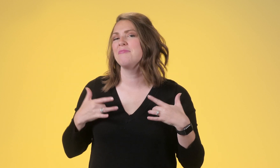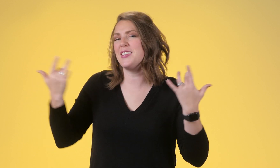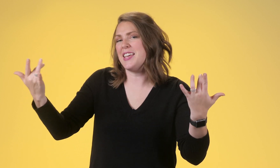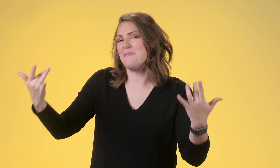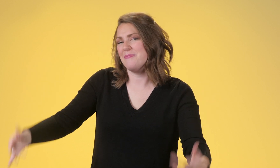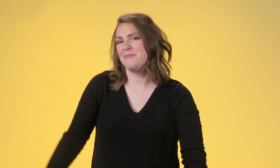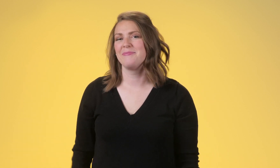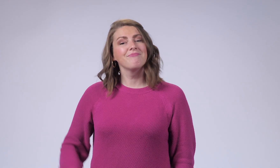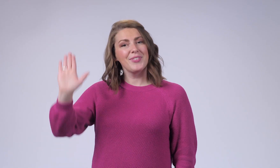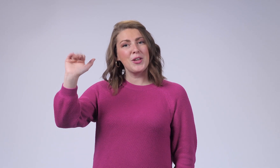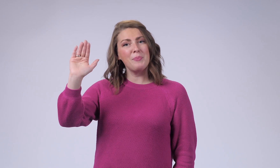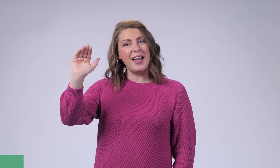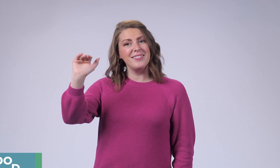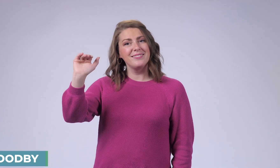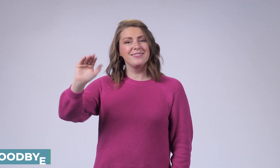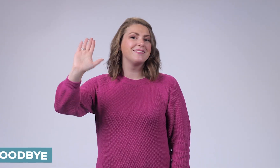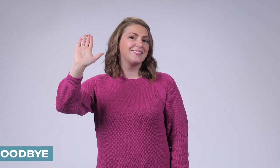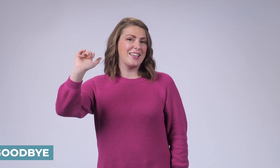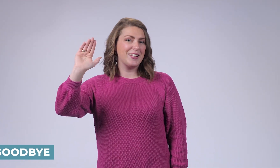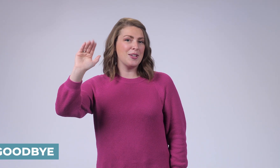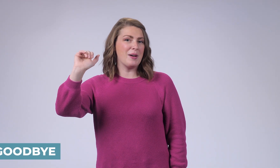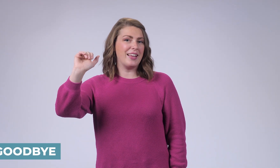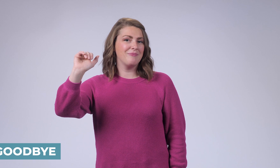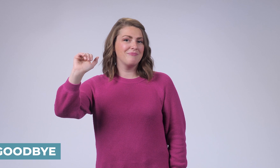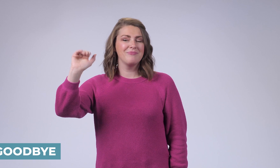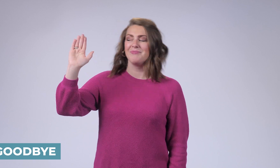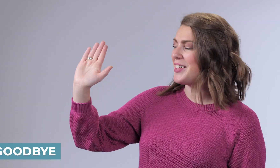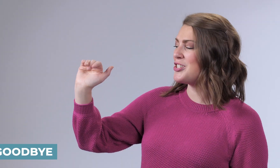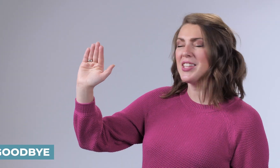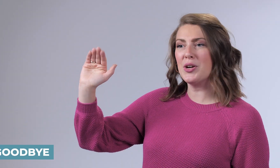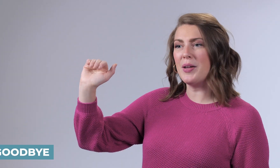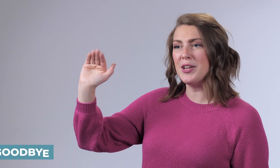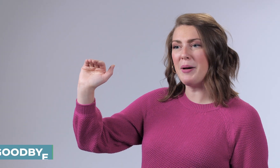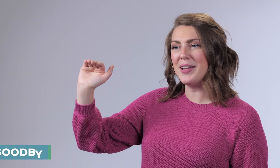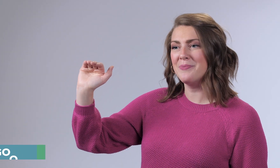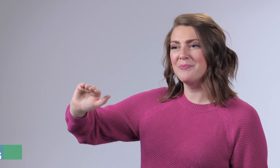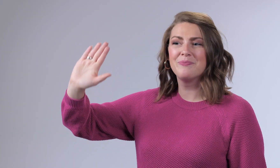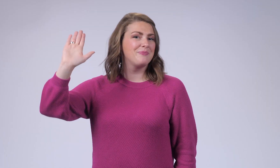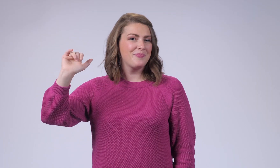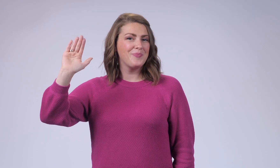What's up? Goodbye. It's just like you're waving goodbye.